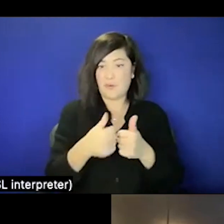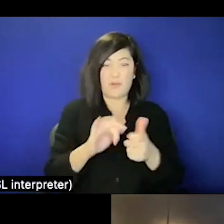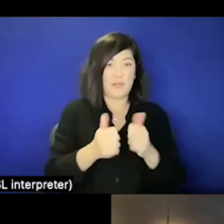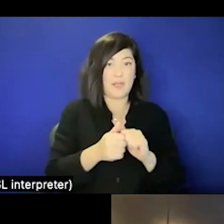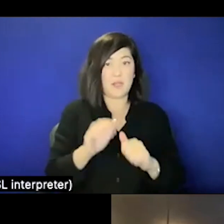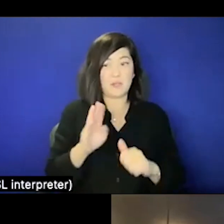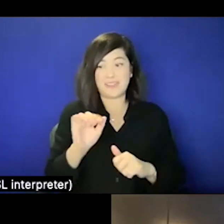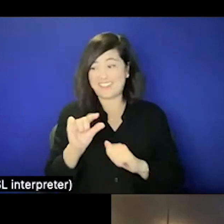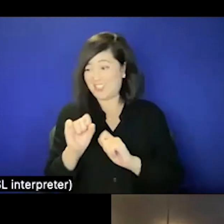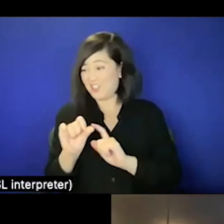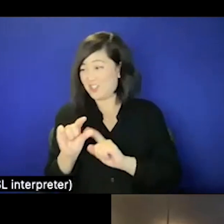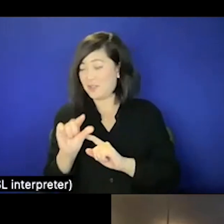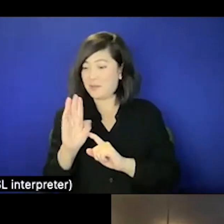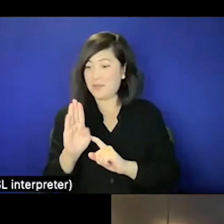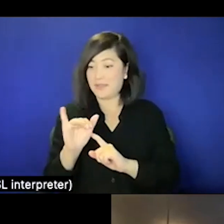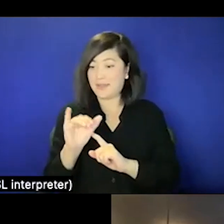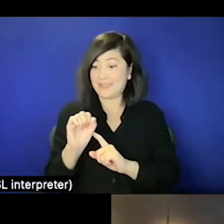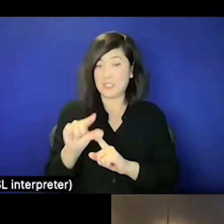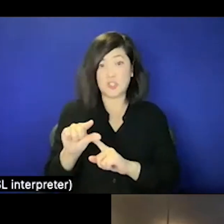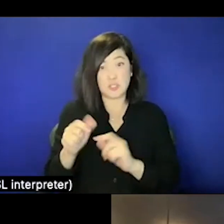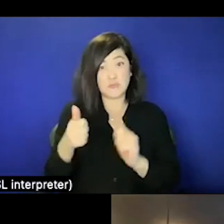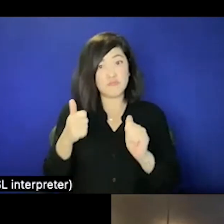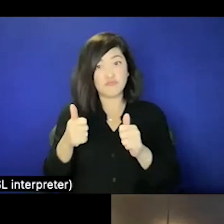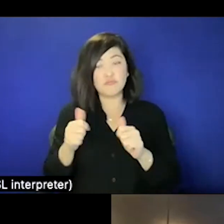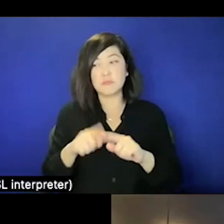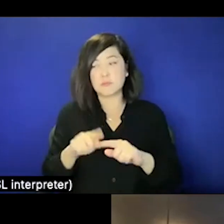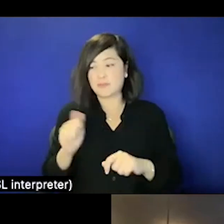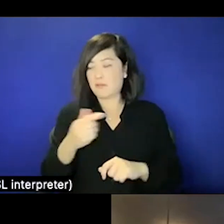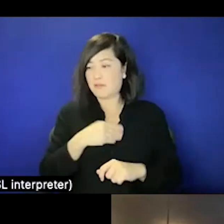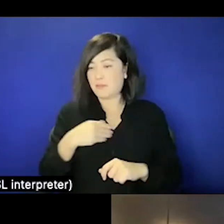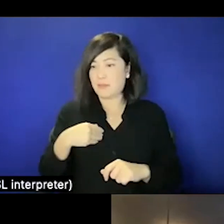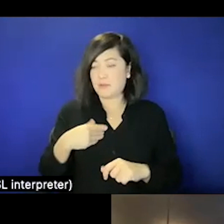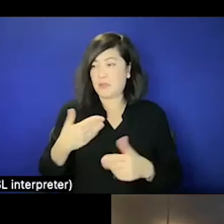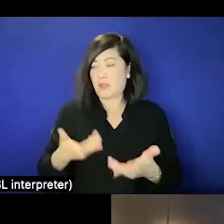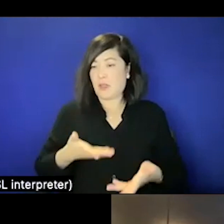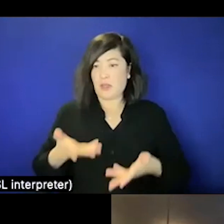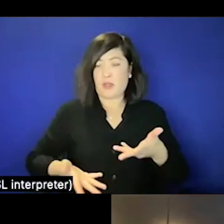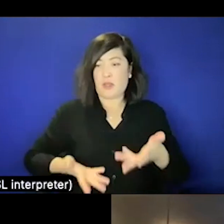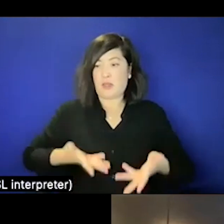but all of our members were dealing with that for the most part for the first time.